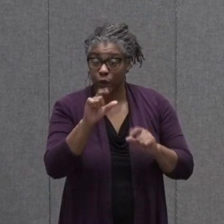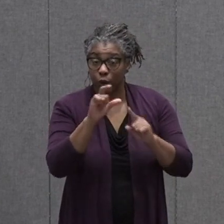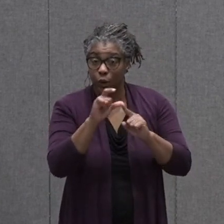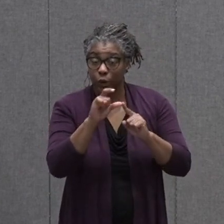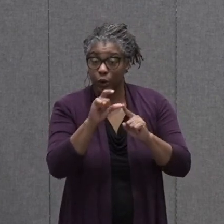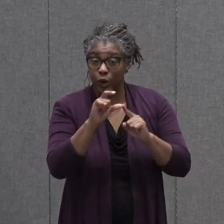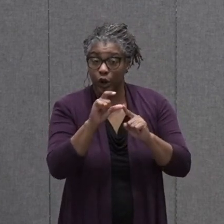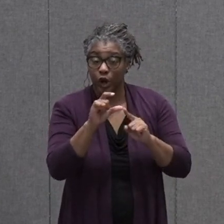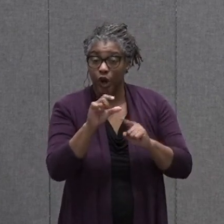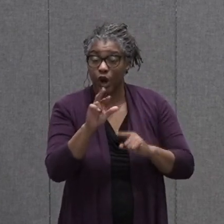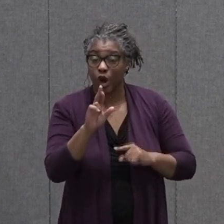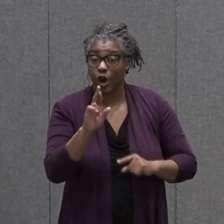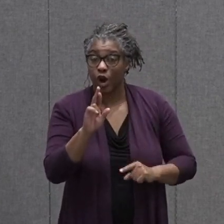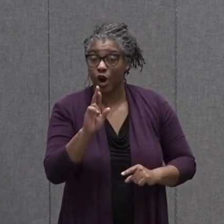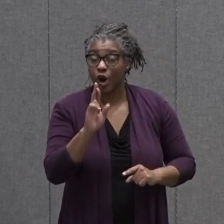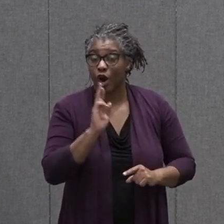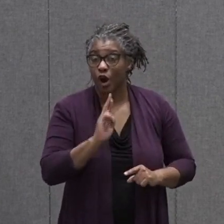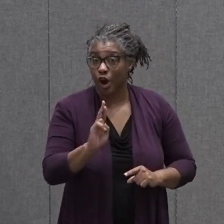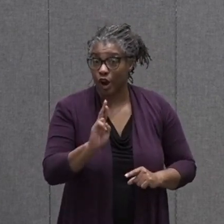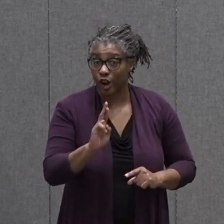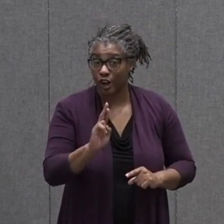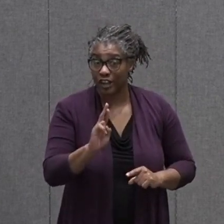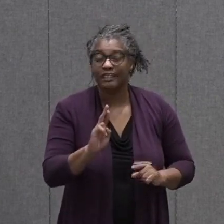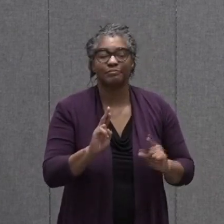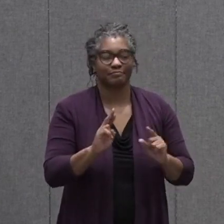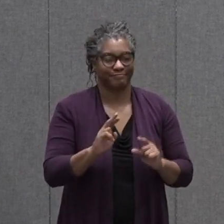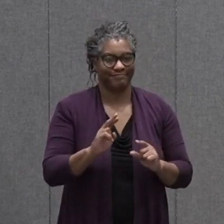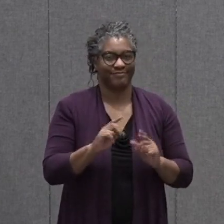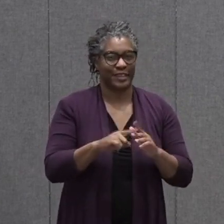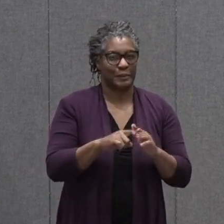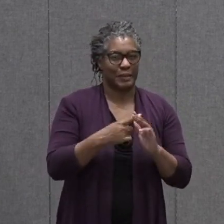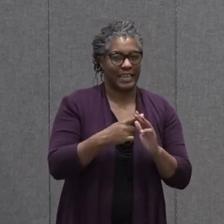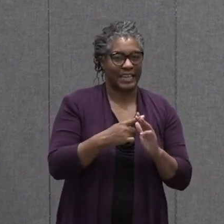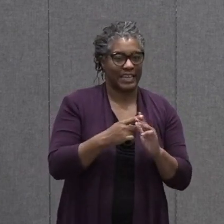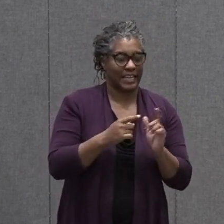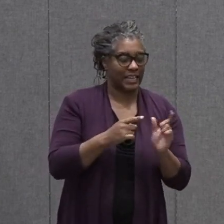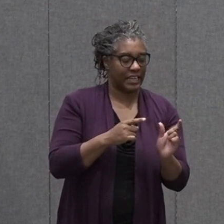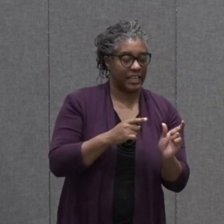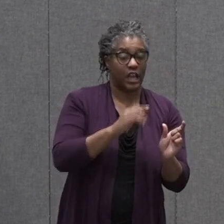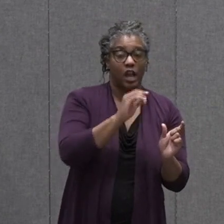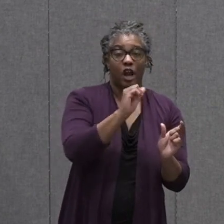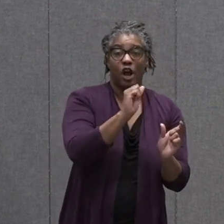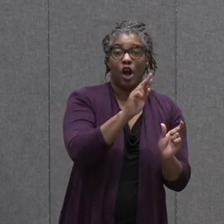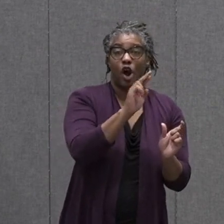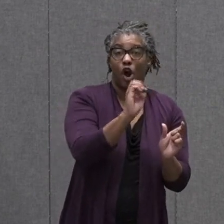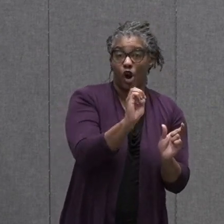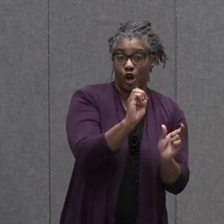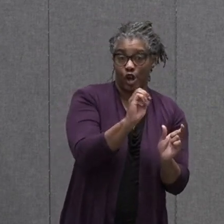Great. It's at the beginning this time. It looks a little bit different because it has a capital letter,